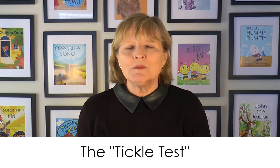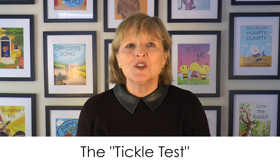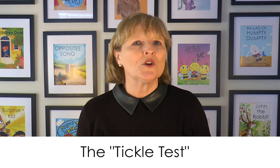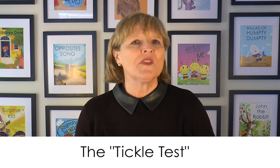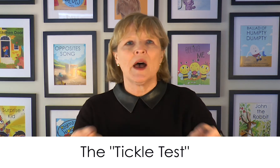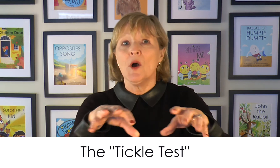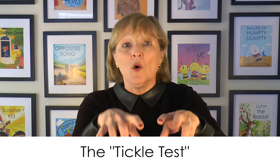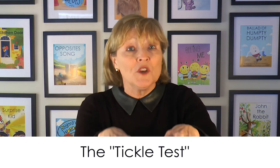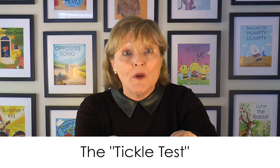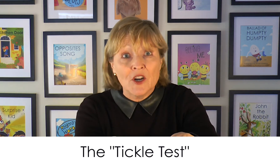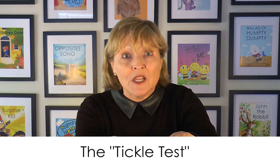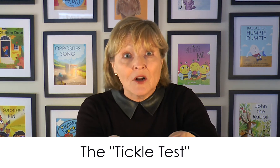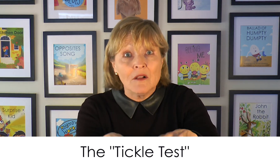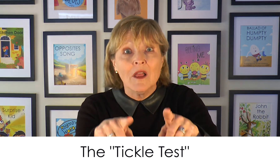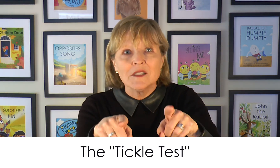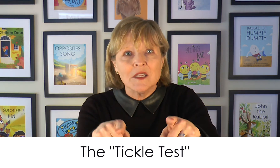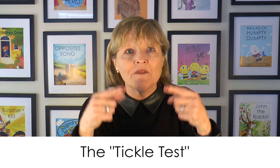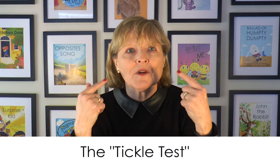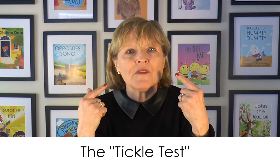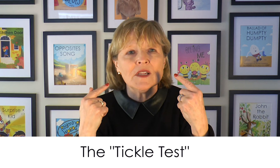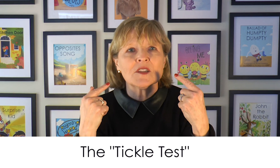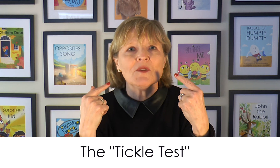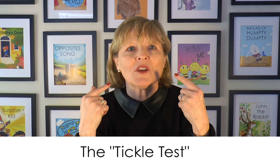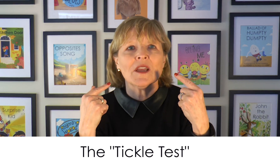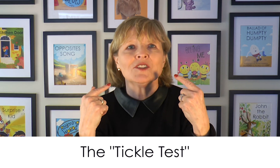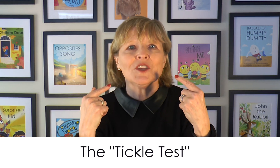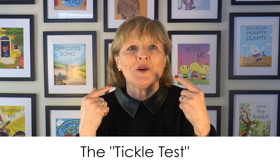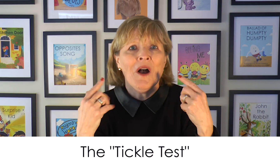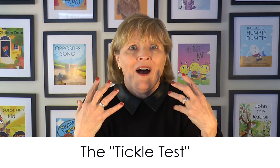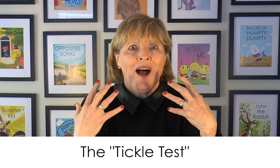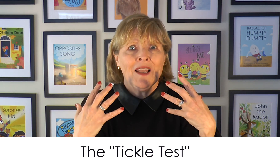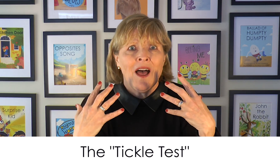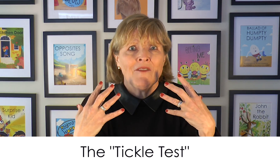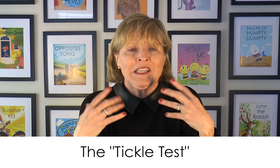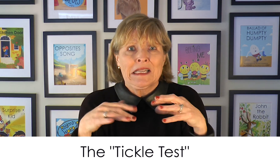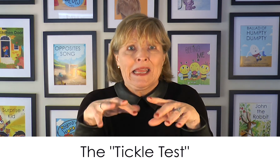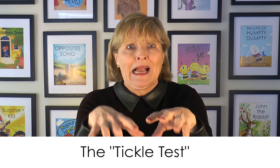observe them when you "air tickle" and see if their face communicates to you, "I love tickling!